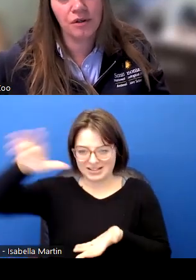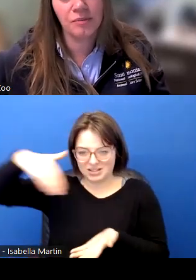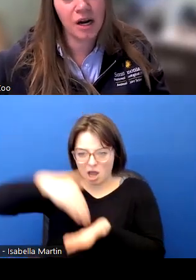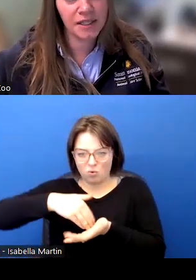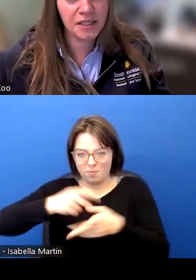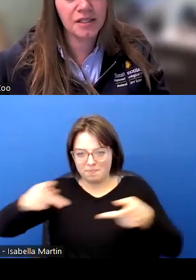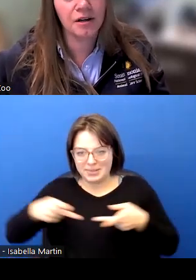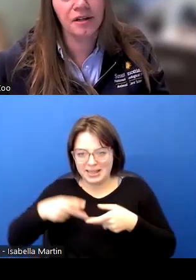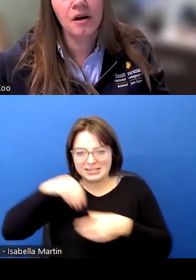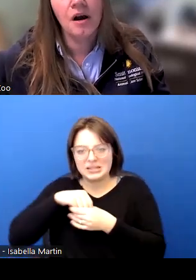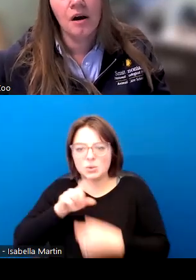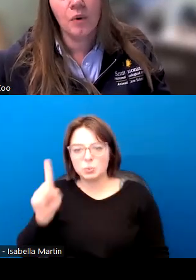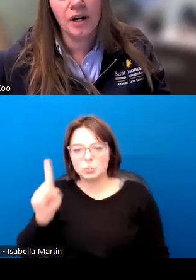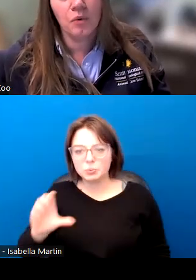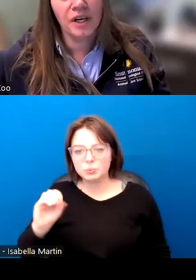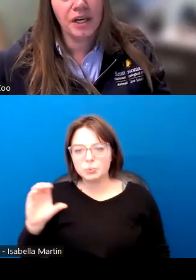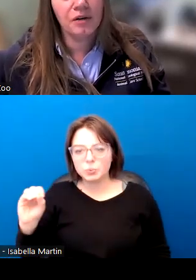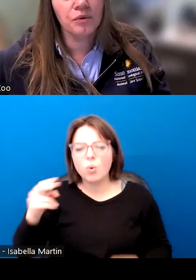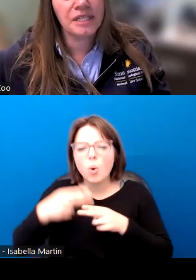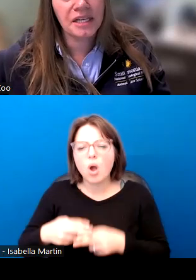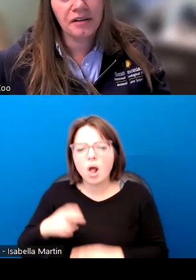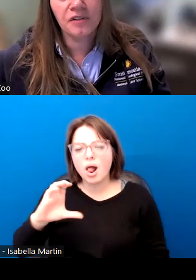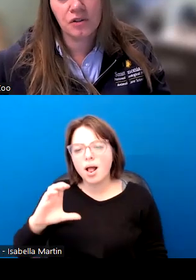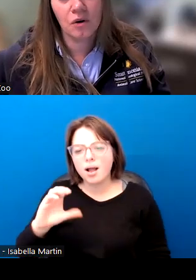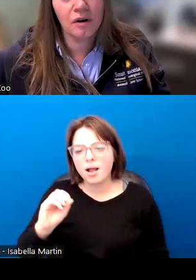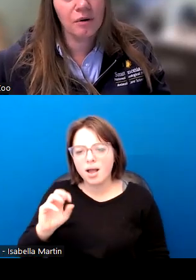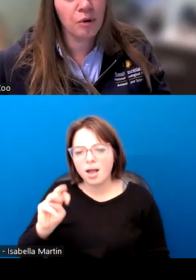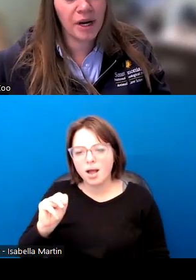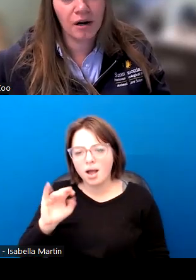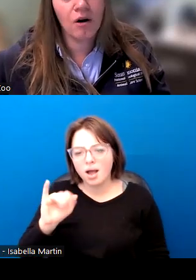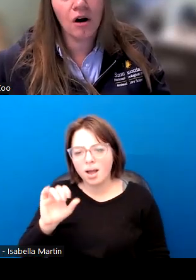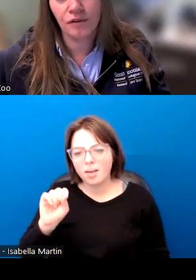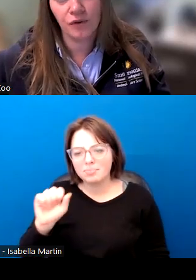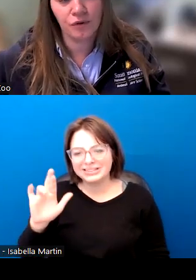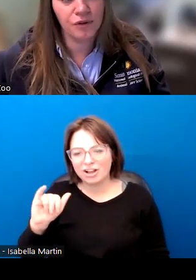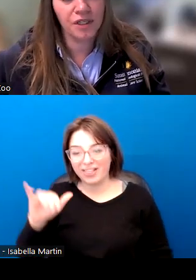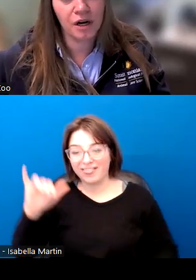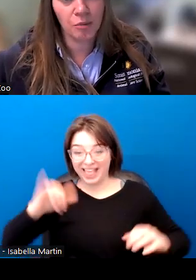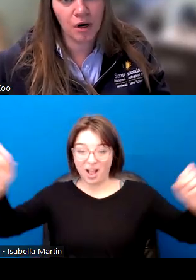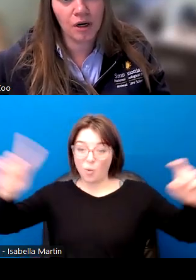and it's behind the scenes area where we receive store prepare all the food for the entire park.